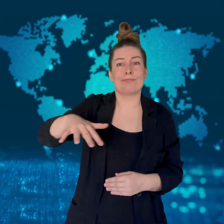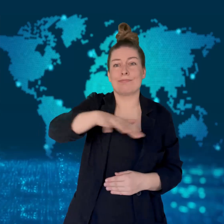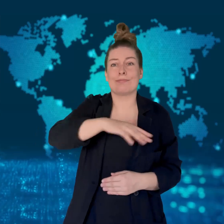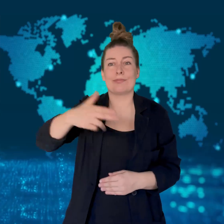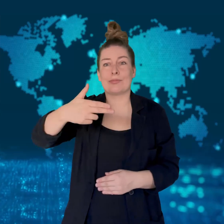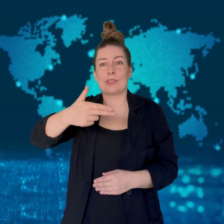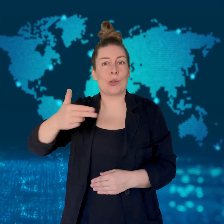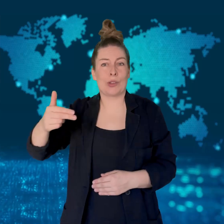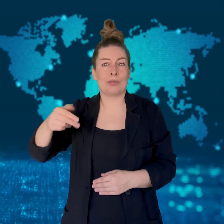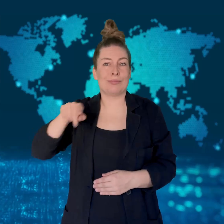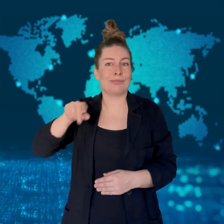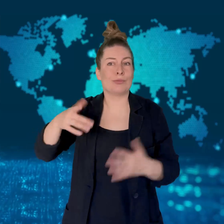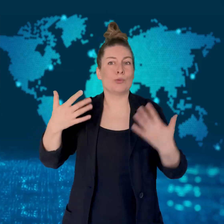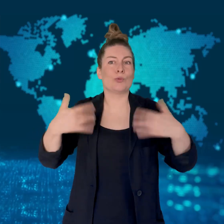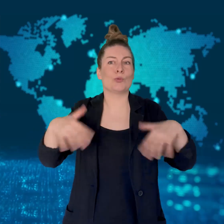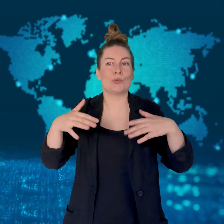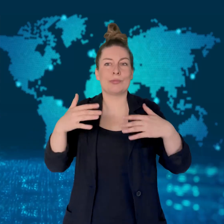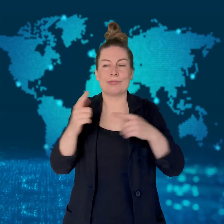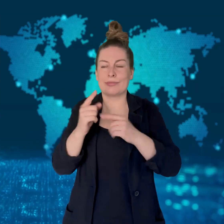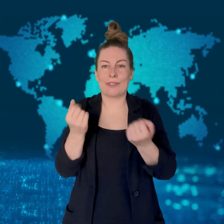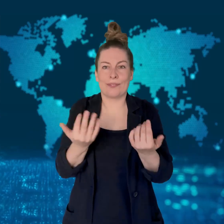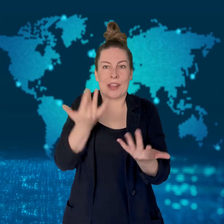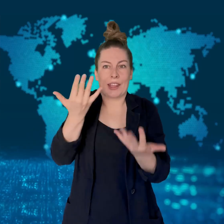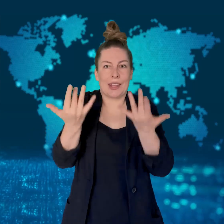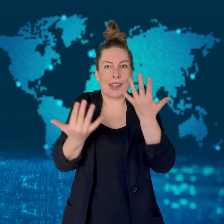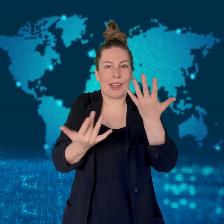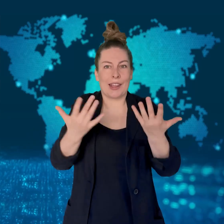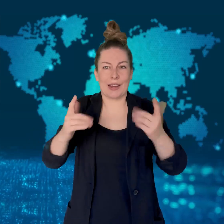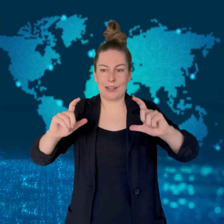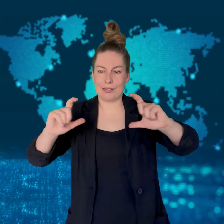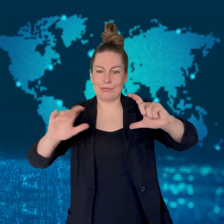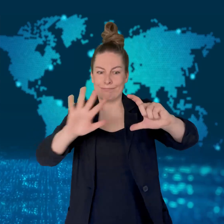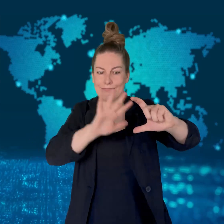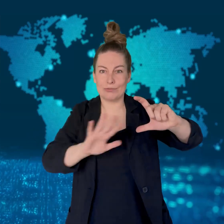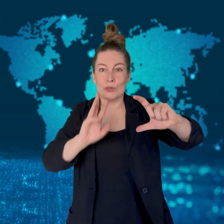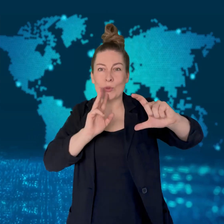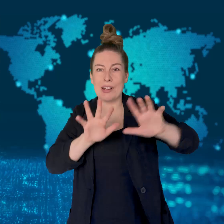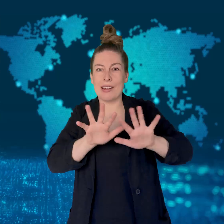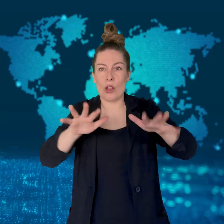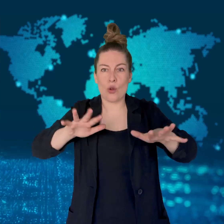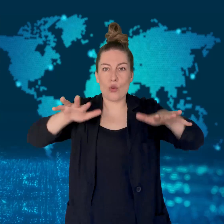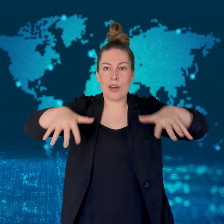It is an area of active volcanoes and frequent earthquakes